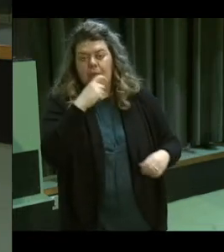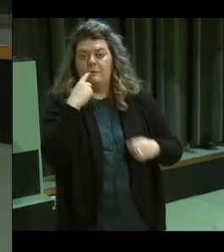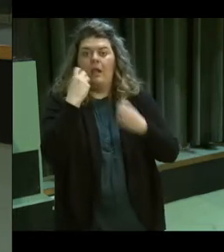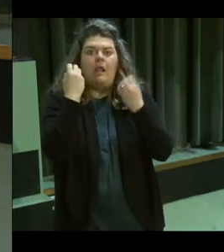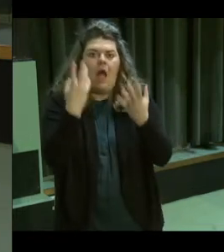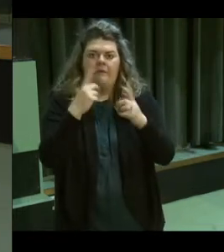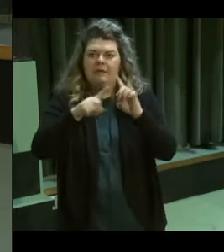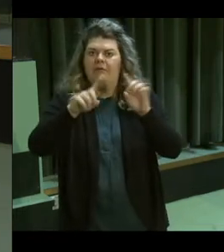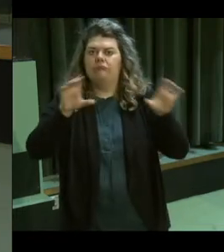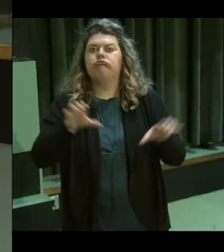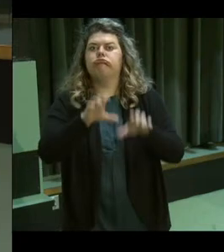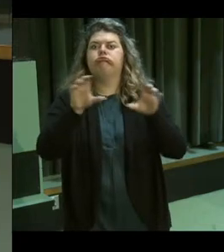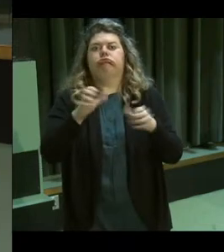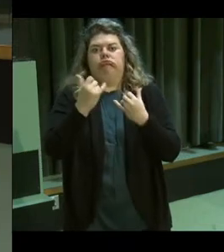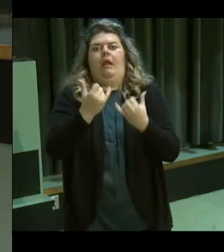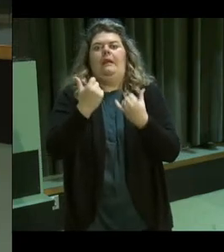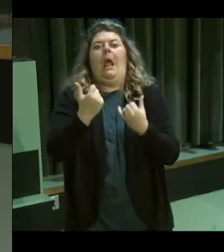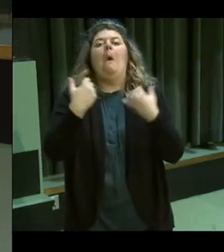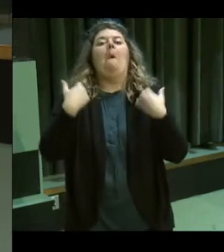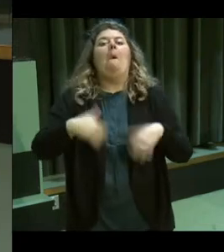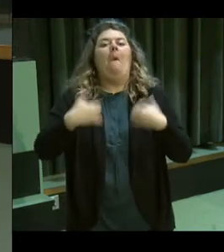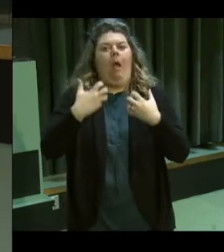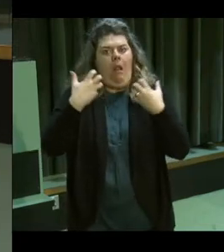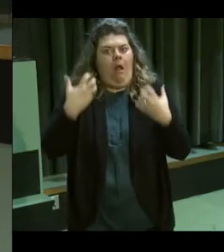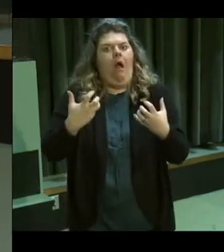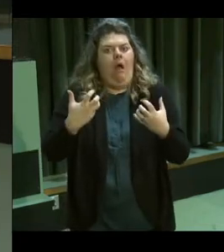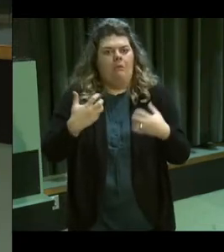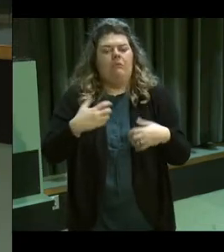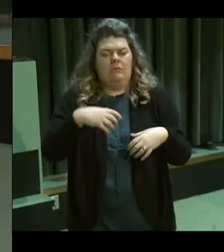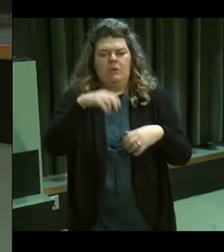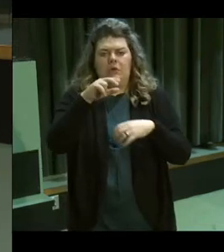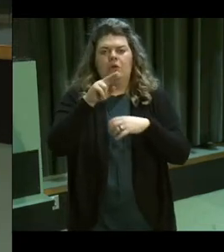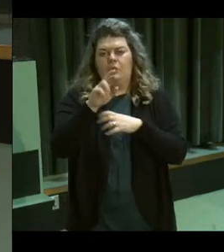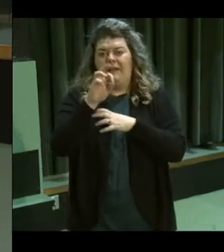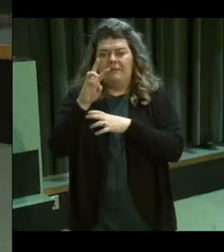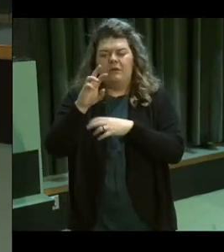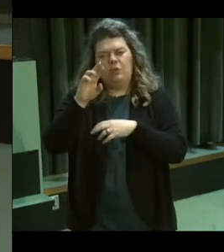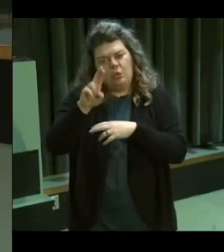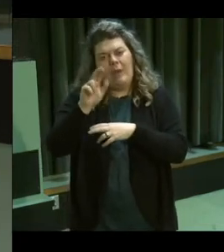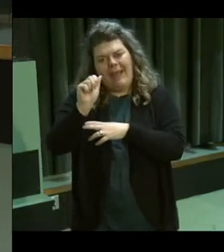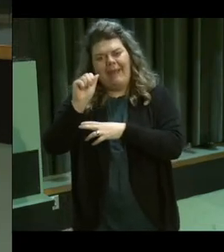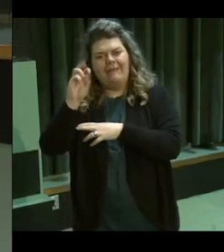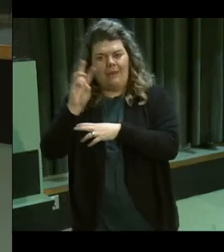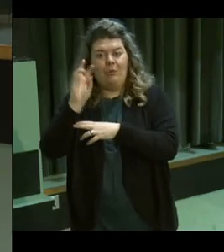Yeah. I mean, there's a lot of activity going on right now.